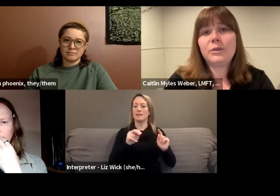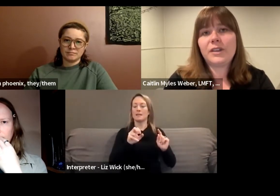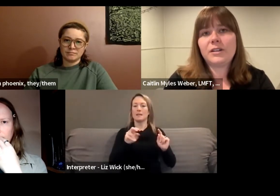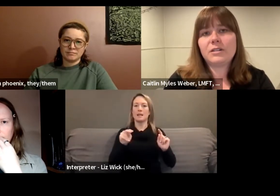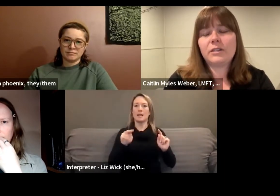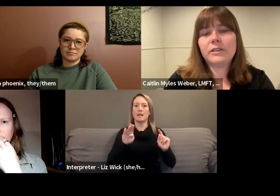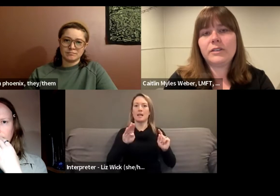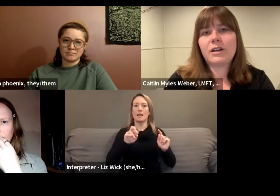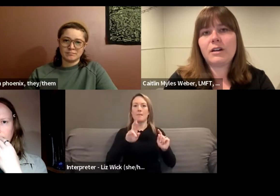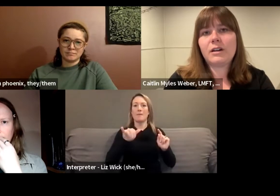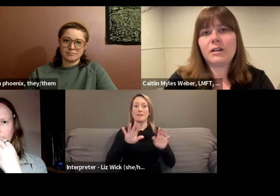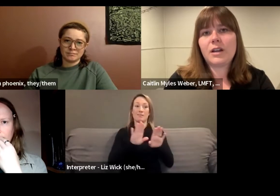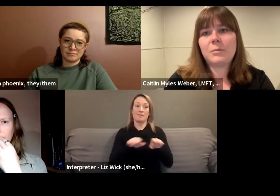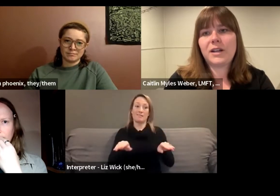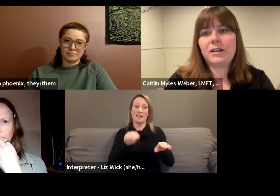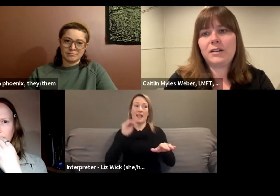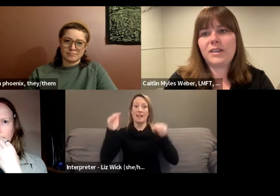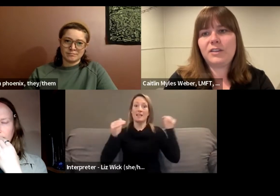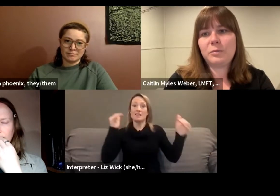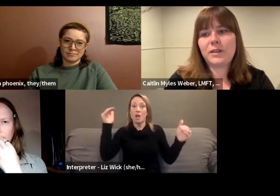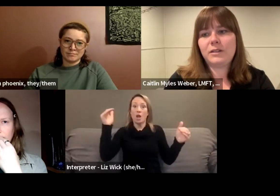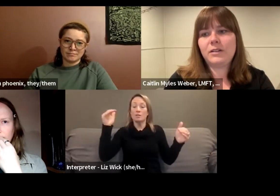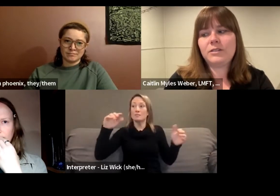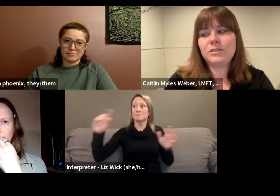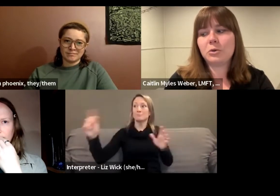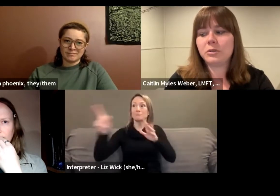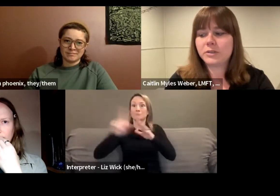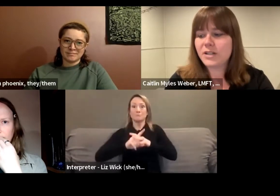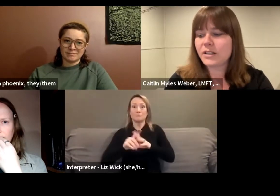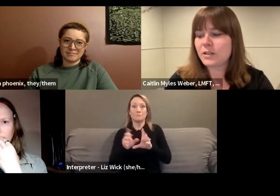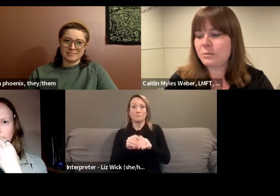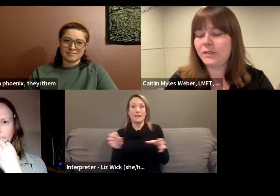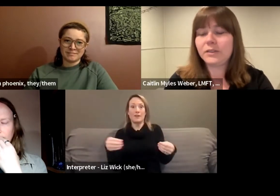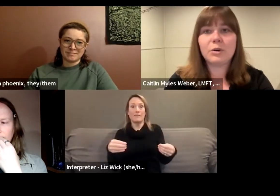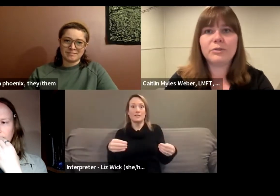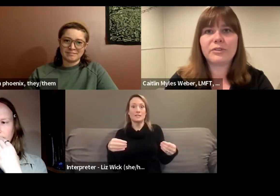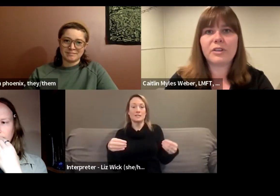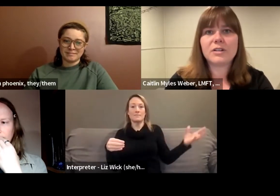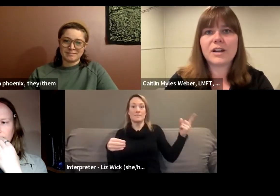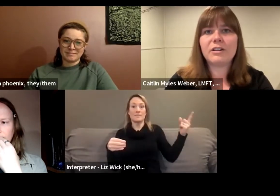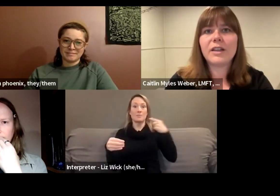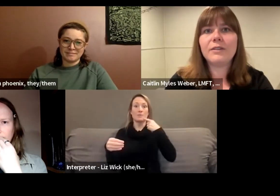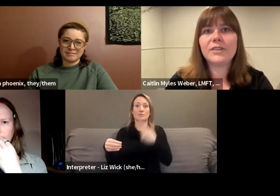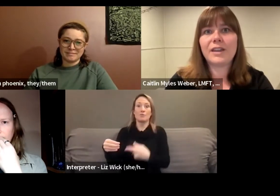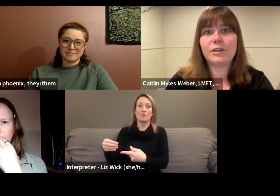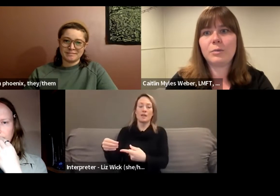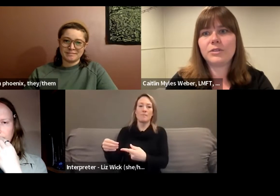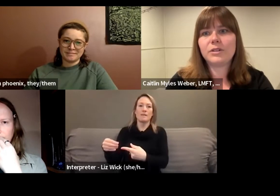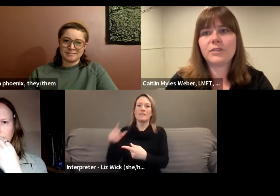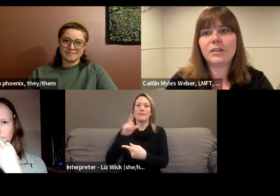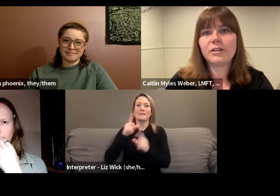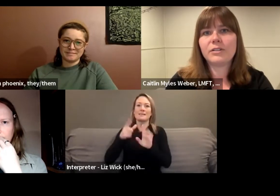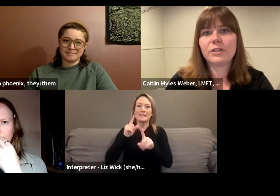and adults are coming in and they've been told not to be so for their entire lives and they're a person of color.